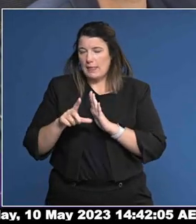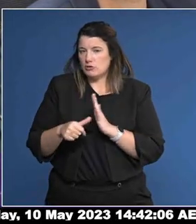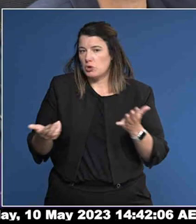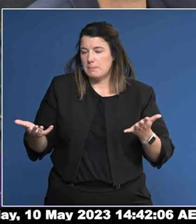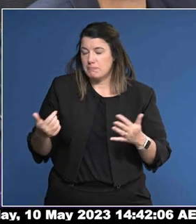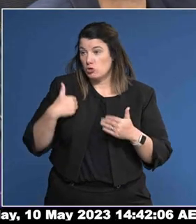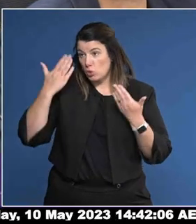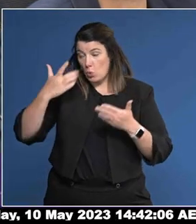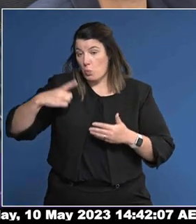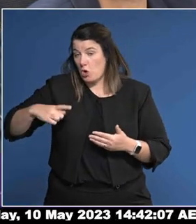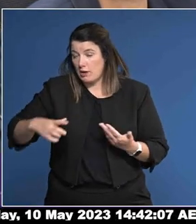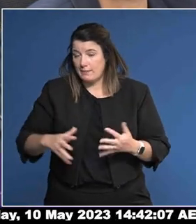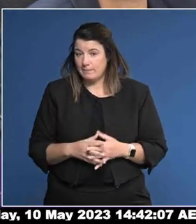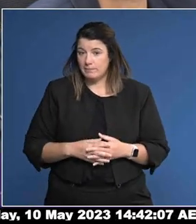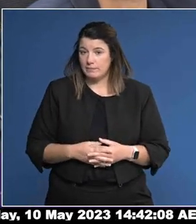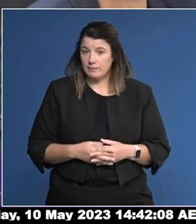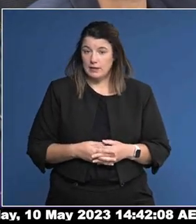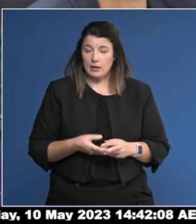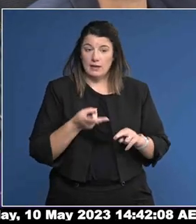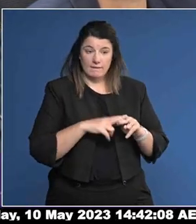And if there had been unsuccessful attempts to contact the father,